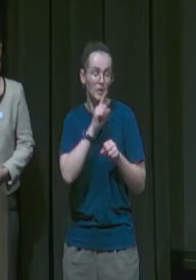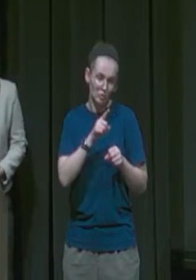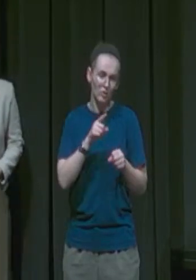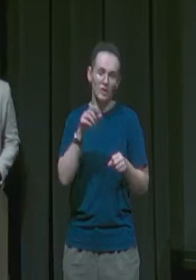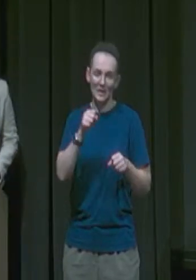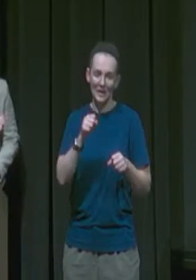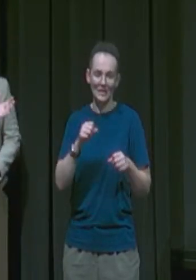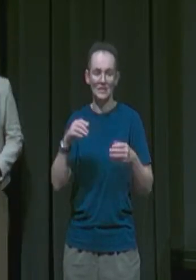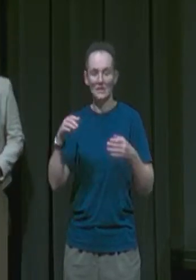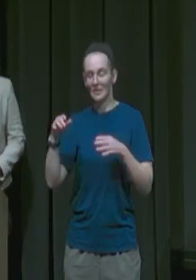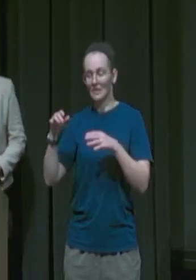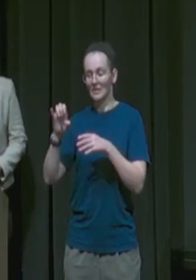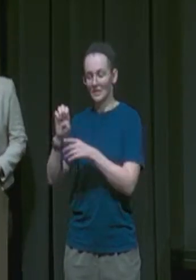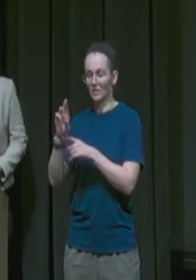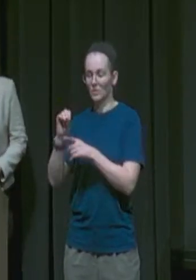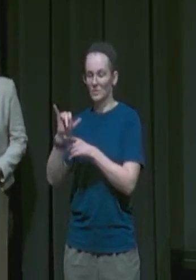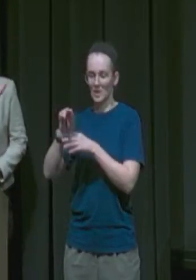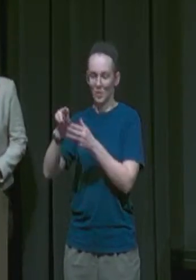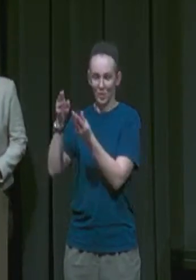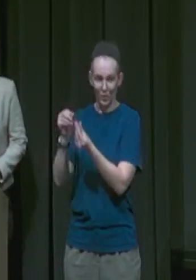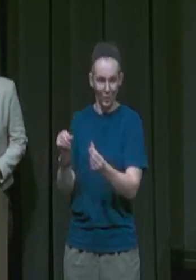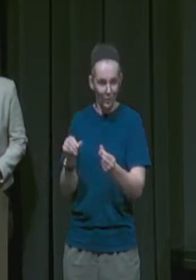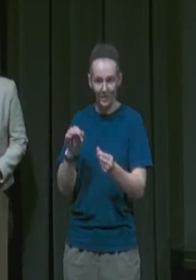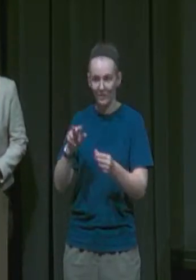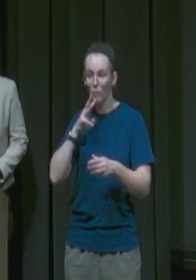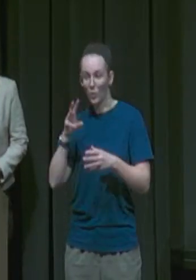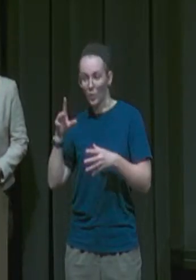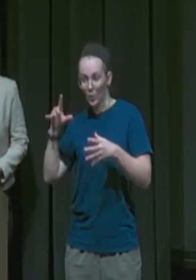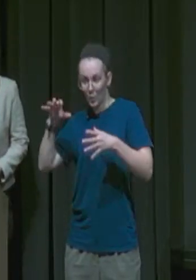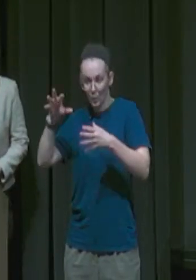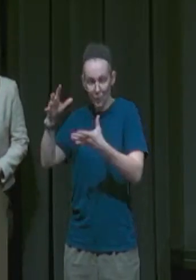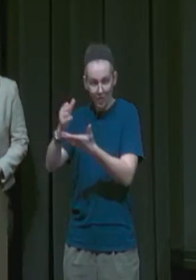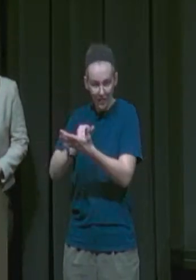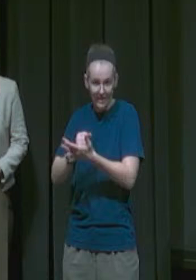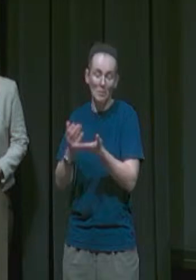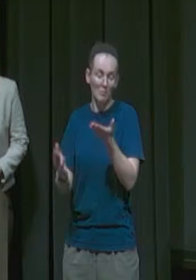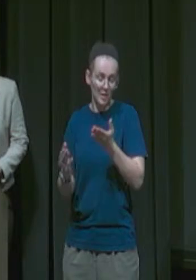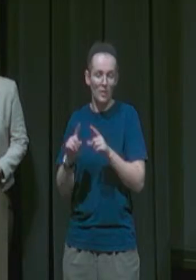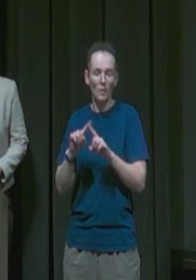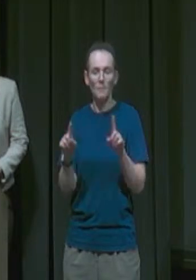erosion where there's a point where the water is gathering um so in terms of cont you know